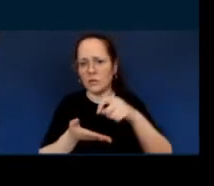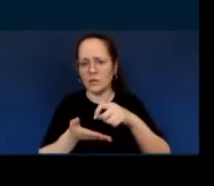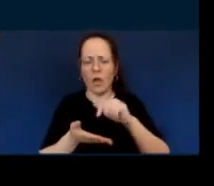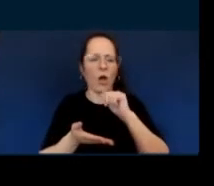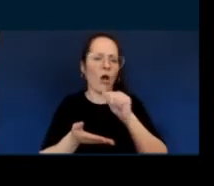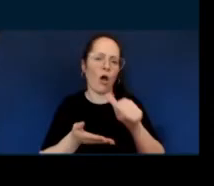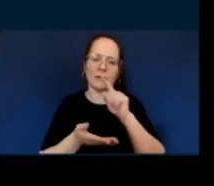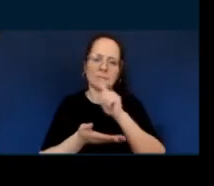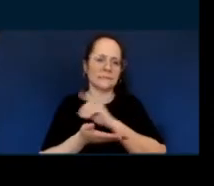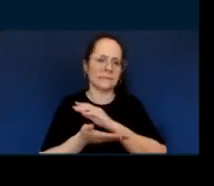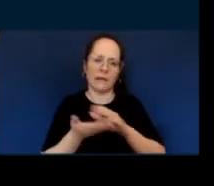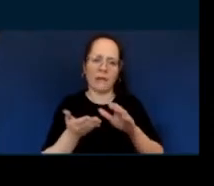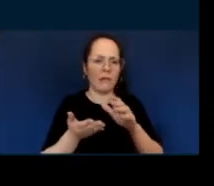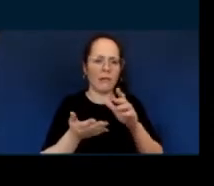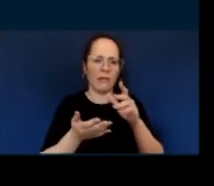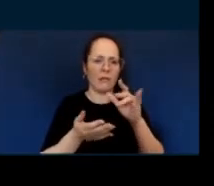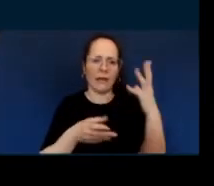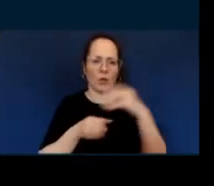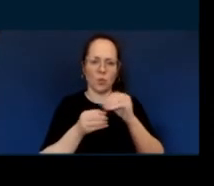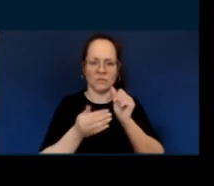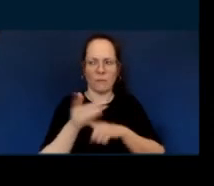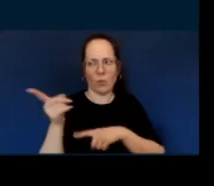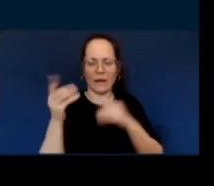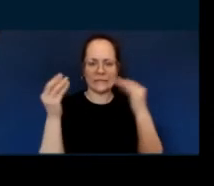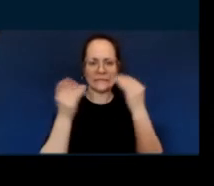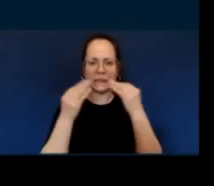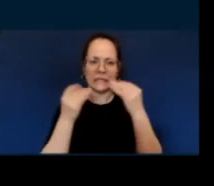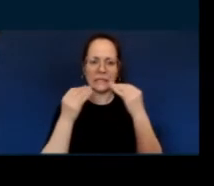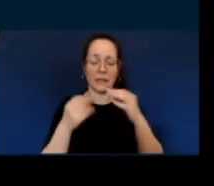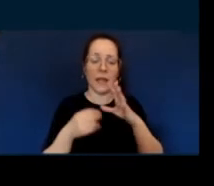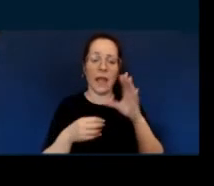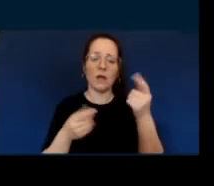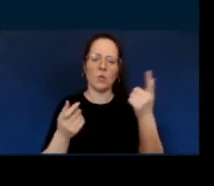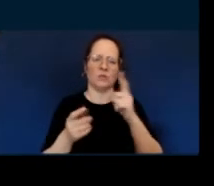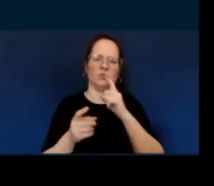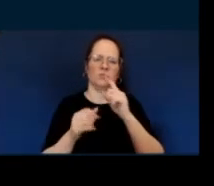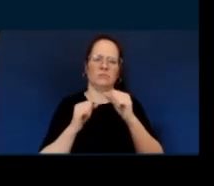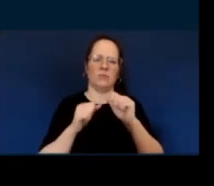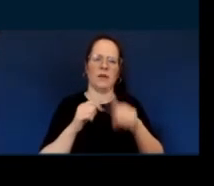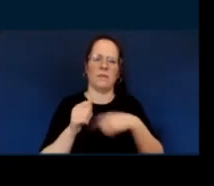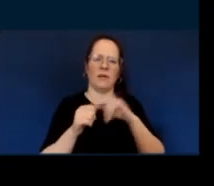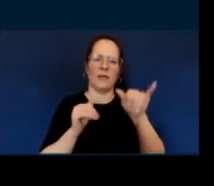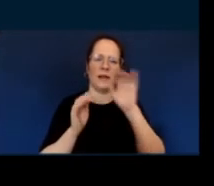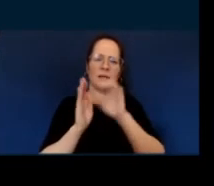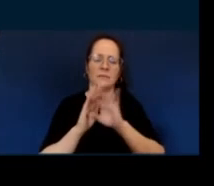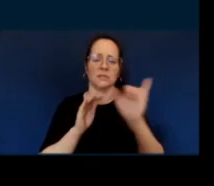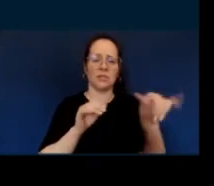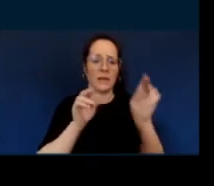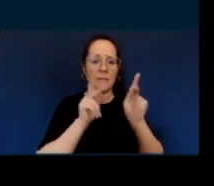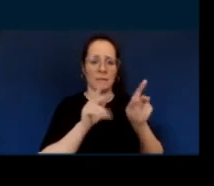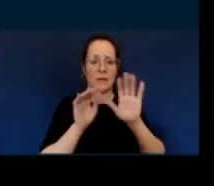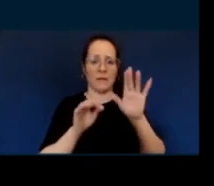ABOUT LAWN MOWER HE'S THINKING. WHAT'S STRIKING ABOUT THE POSITION IS THE POSITIONING AND SUBJECT OBJECT RELATIONSHIP ARE